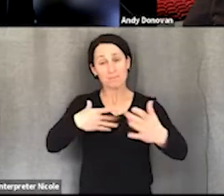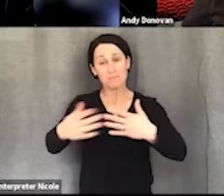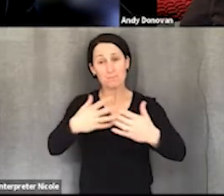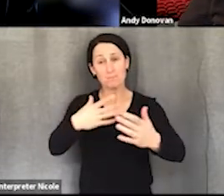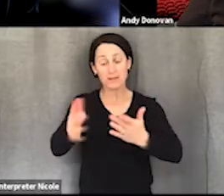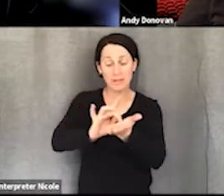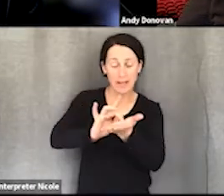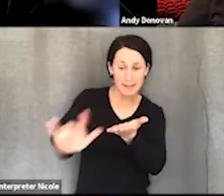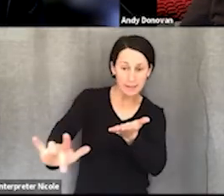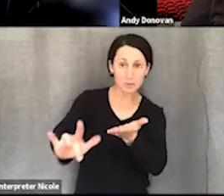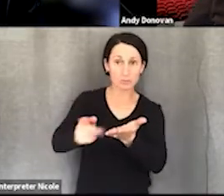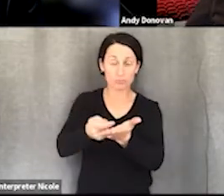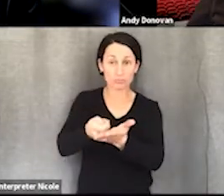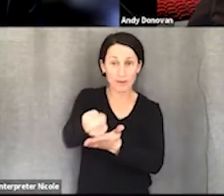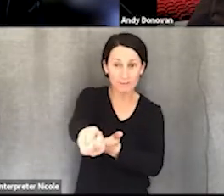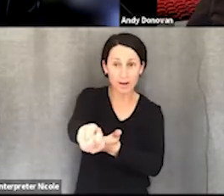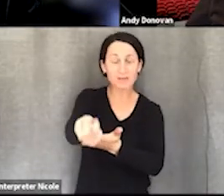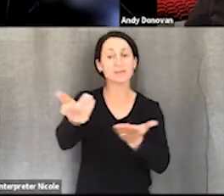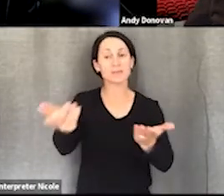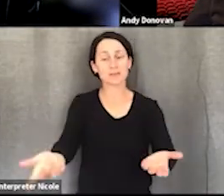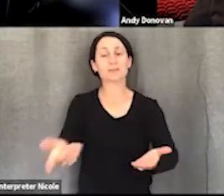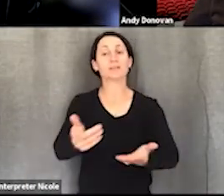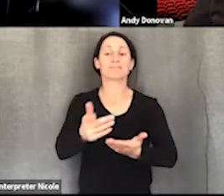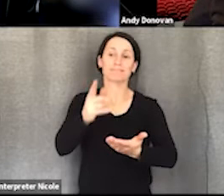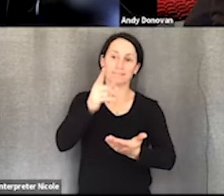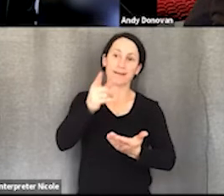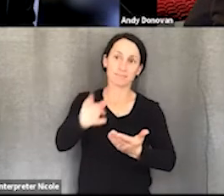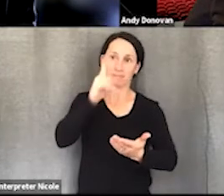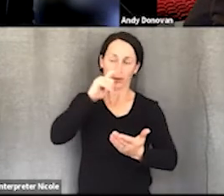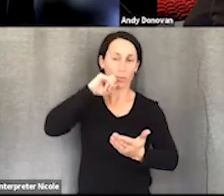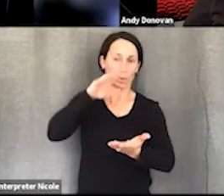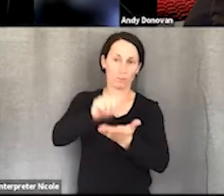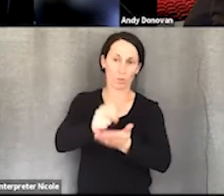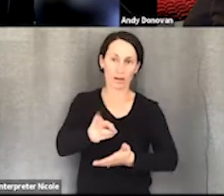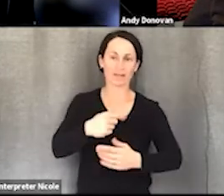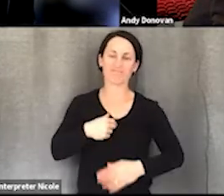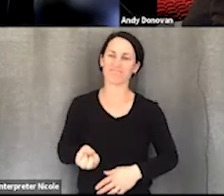Another said, "Felt disappointed that we missed out on the three events, but very impressed on how the venue handled it.